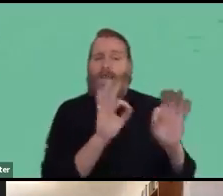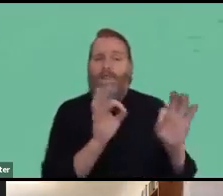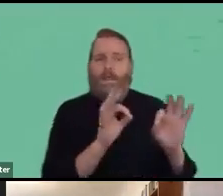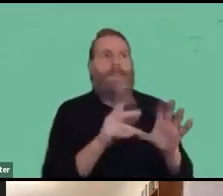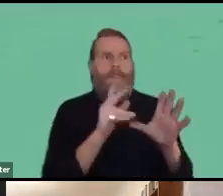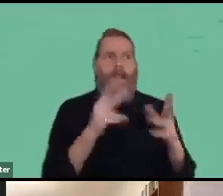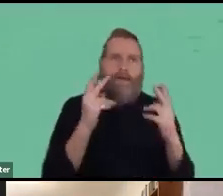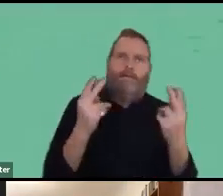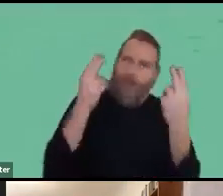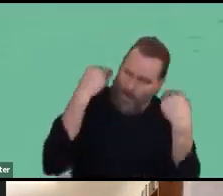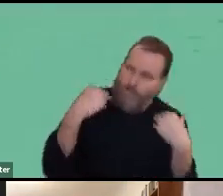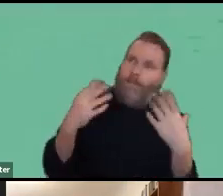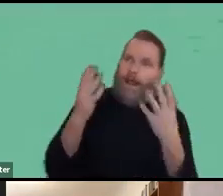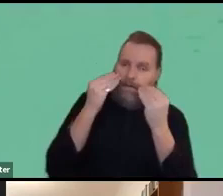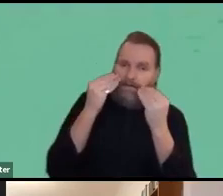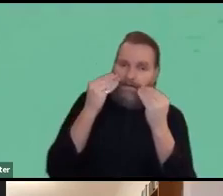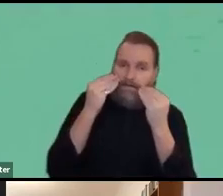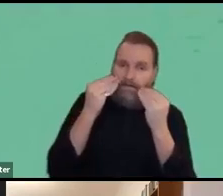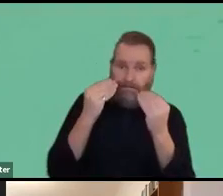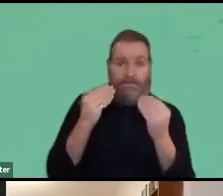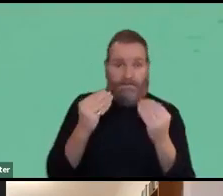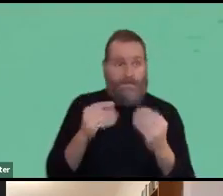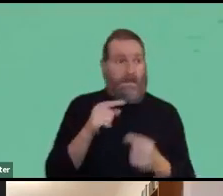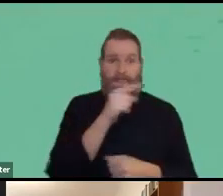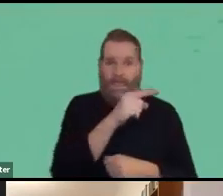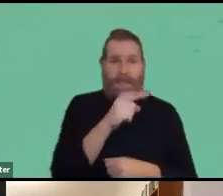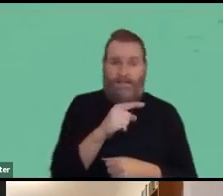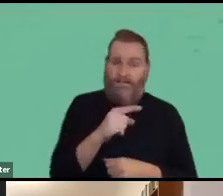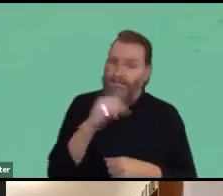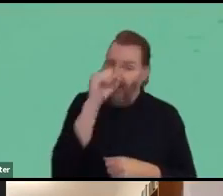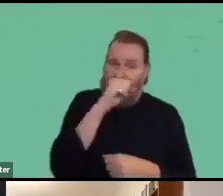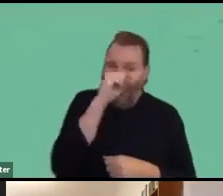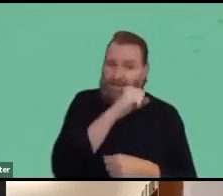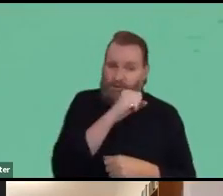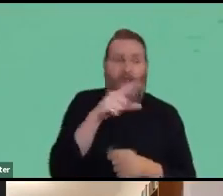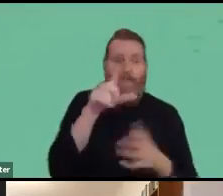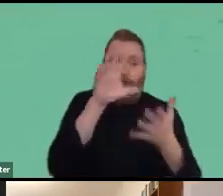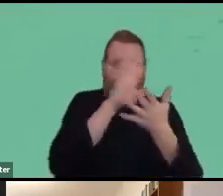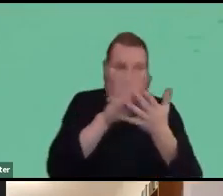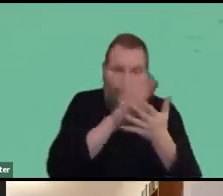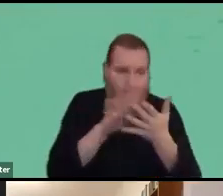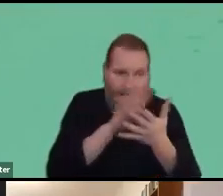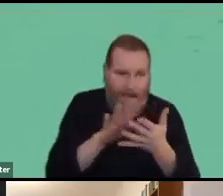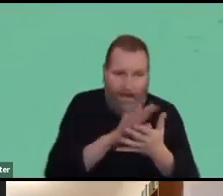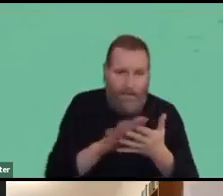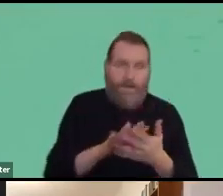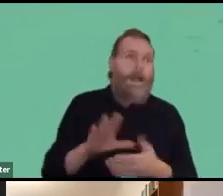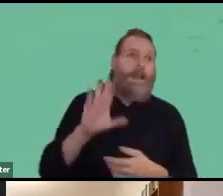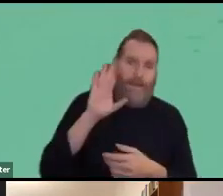even if it's purely selfish to sort their email inbox out if they agree to have that virtual lobby